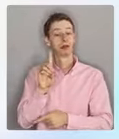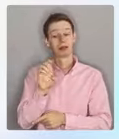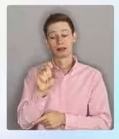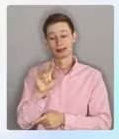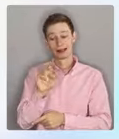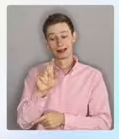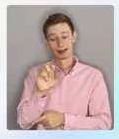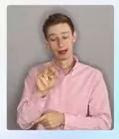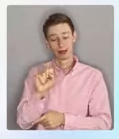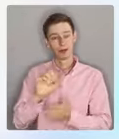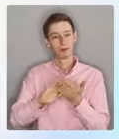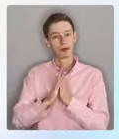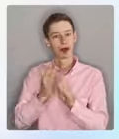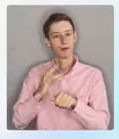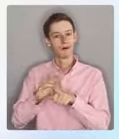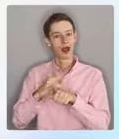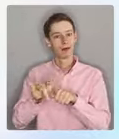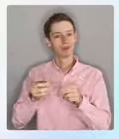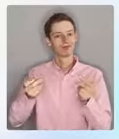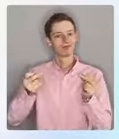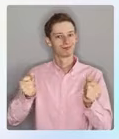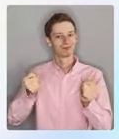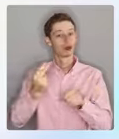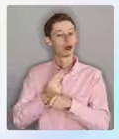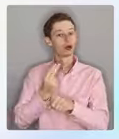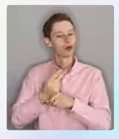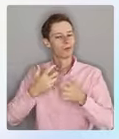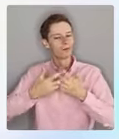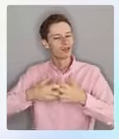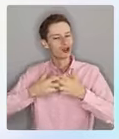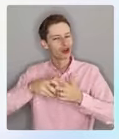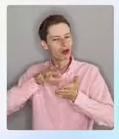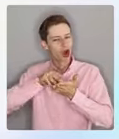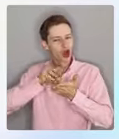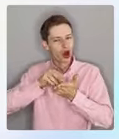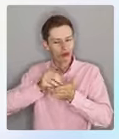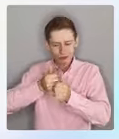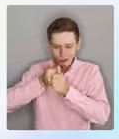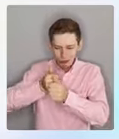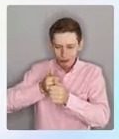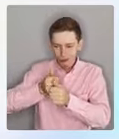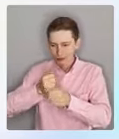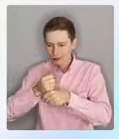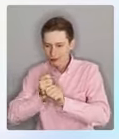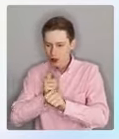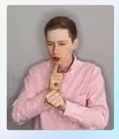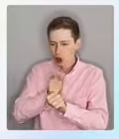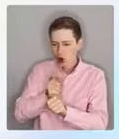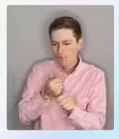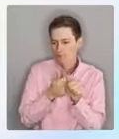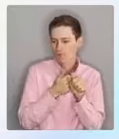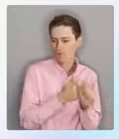Destinations will be available instantly and will use machine learning to help check that published Destinations meet certain Store policies.